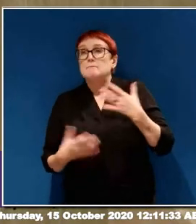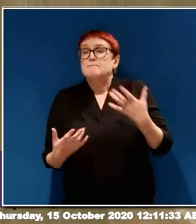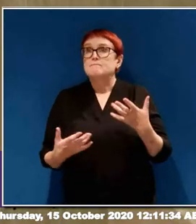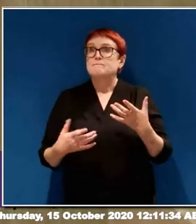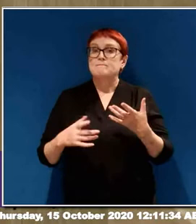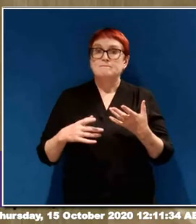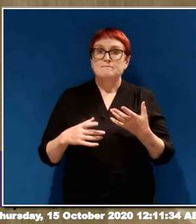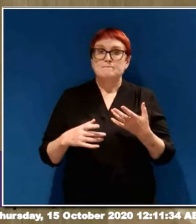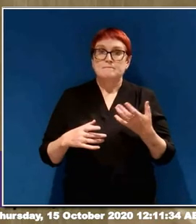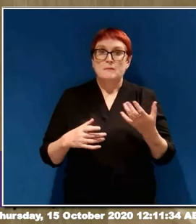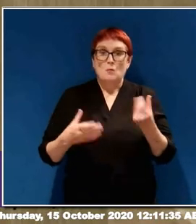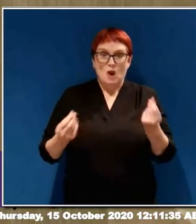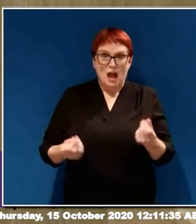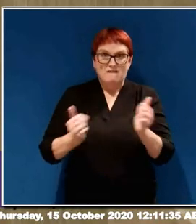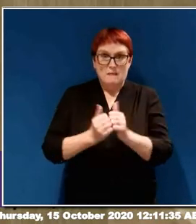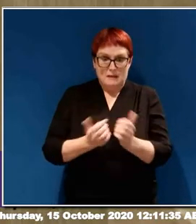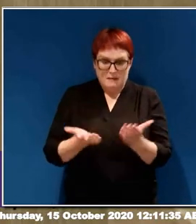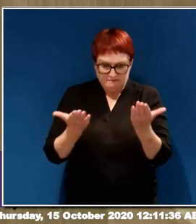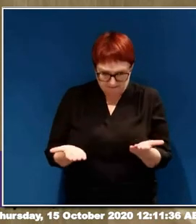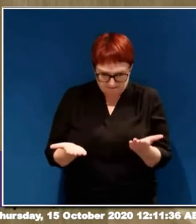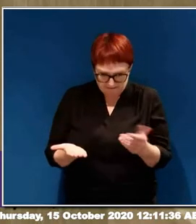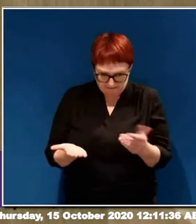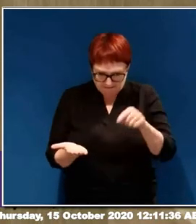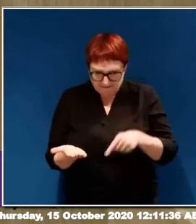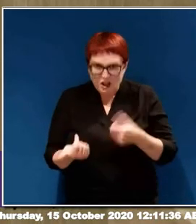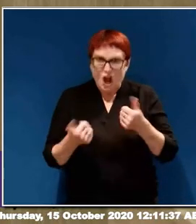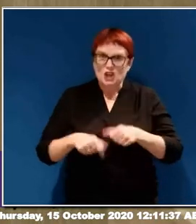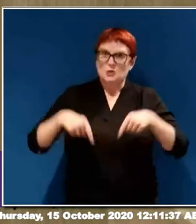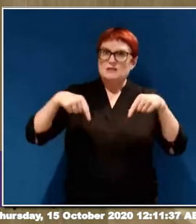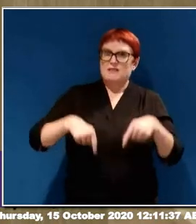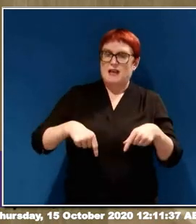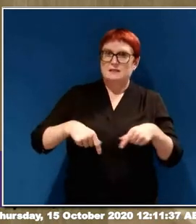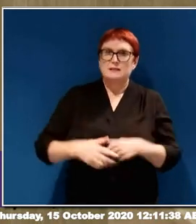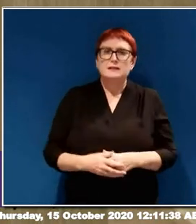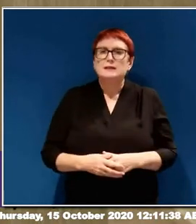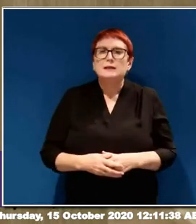I don't try to know everybody else's job.